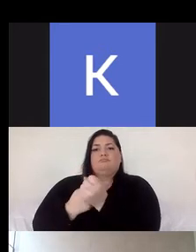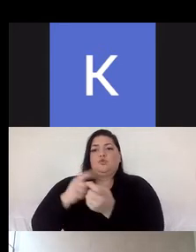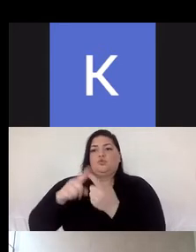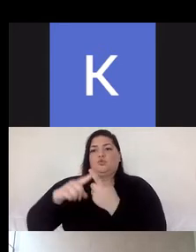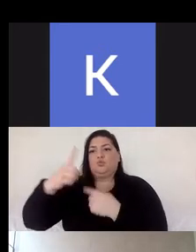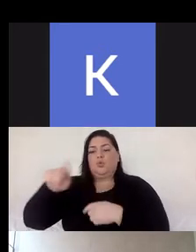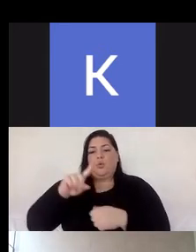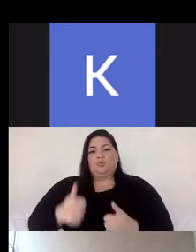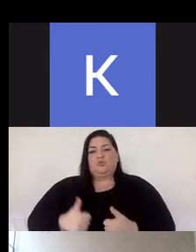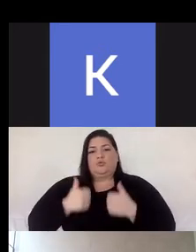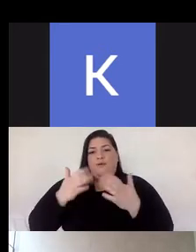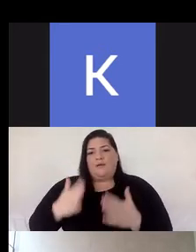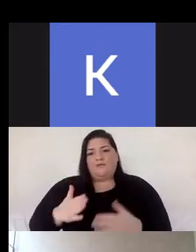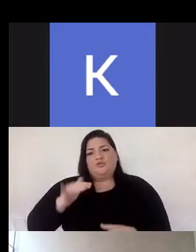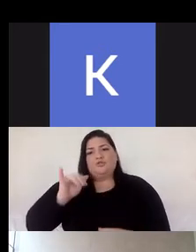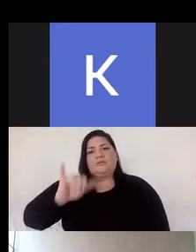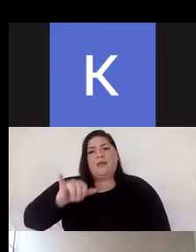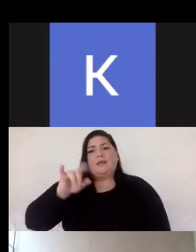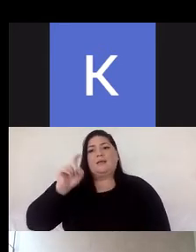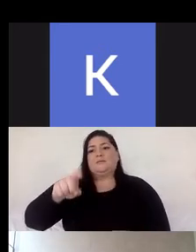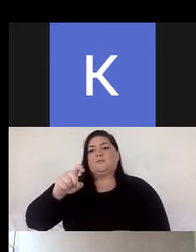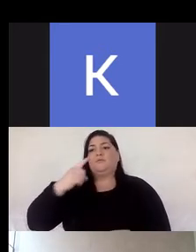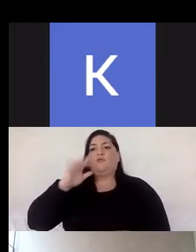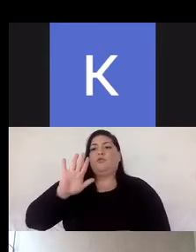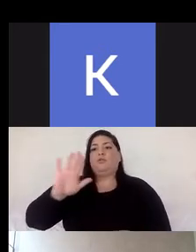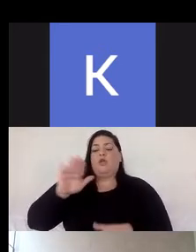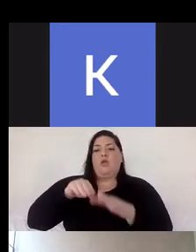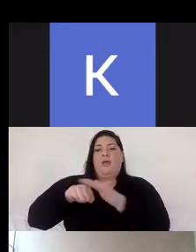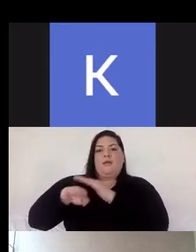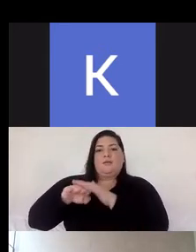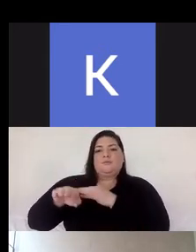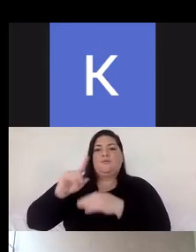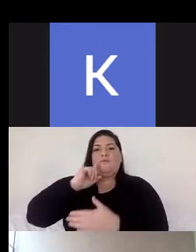that is necessary for access to the entire justice system.